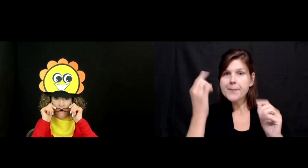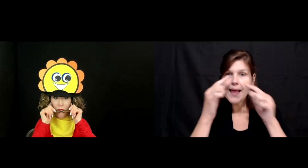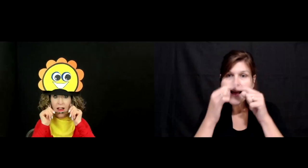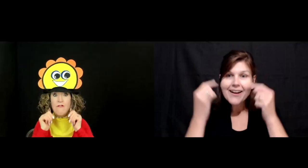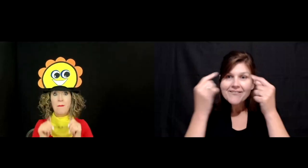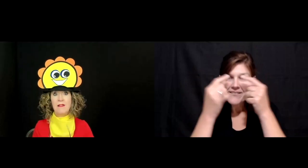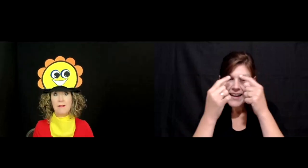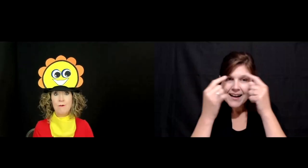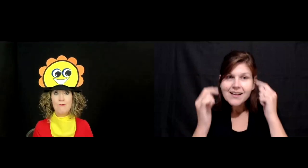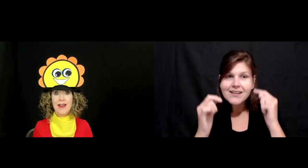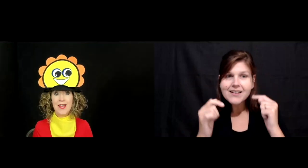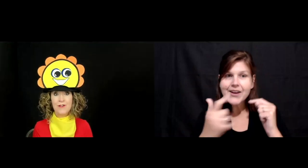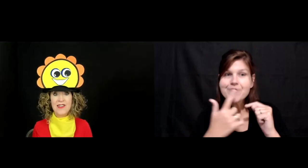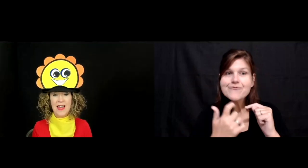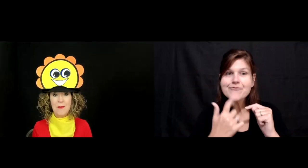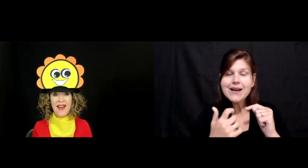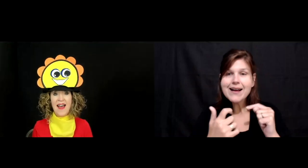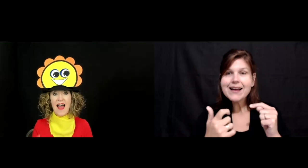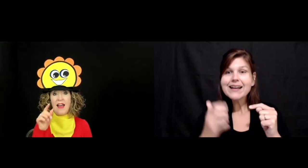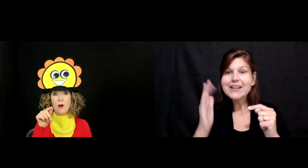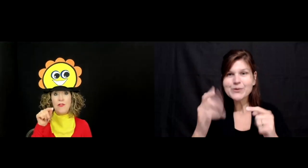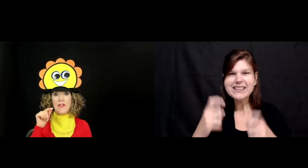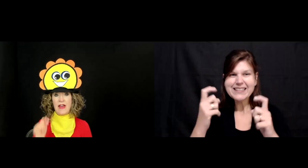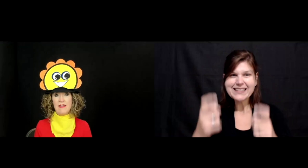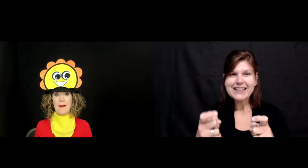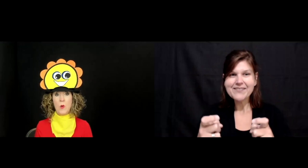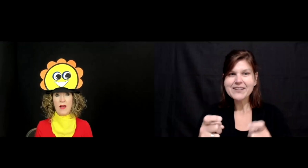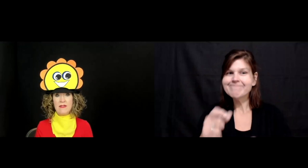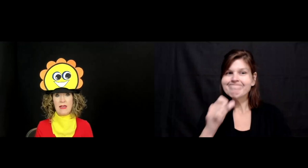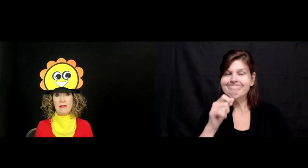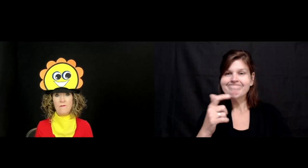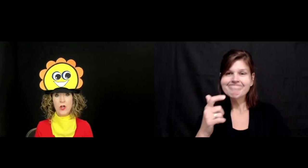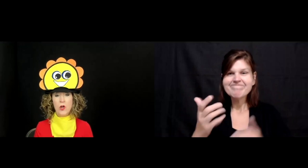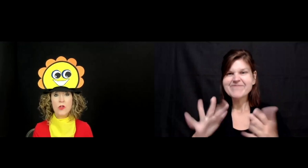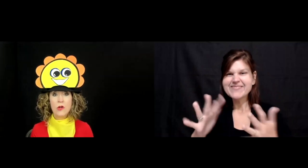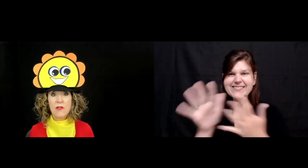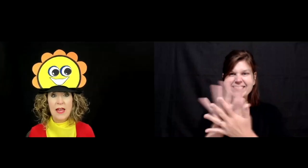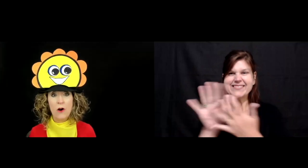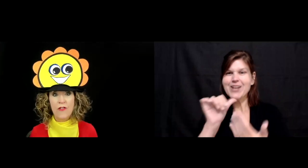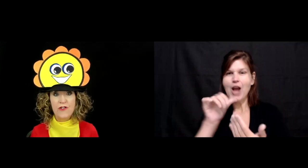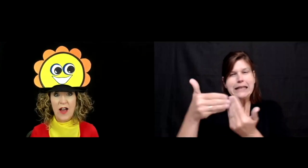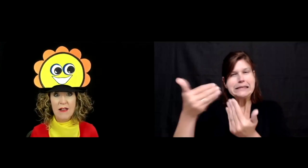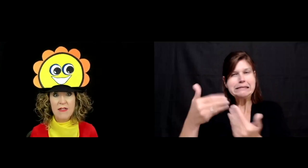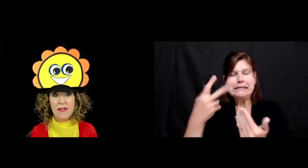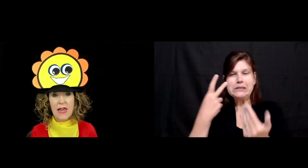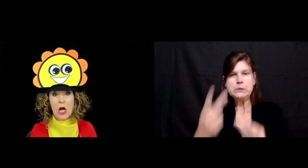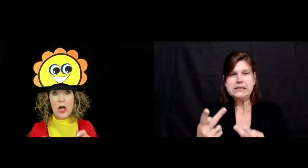or red-framed glasses are a really good tip. I don't think that's now quite as easy for you to see or for the child to see.